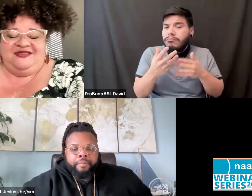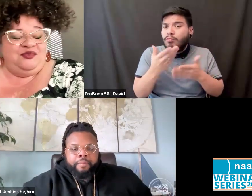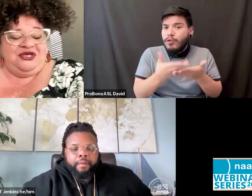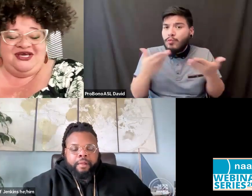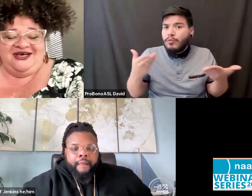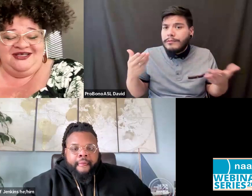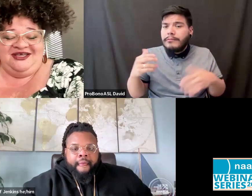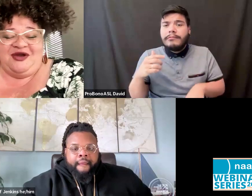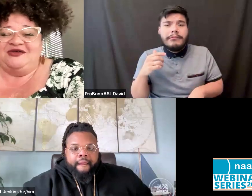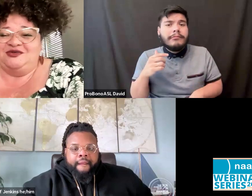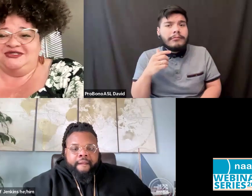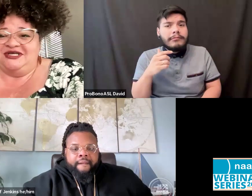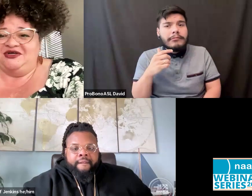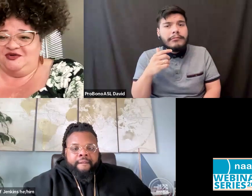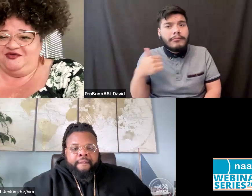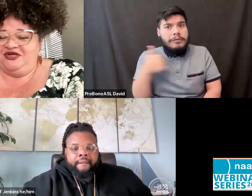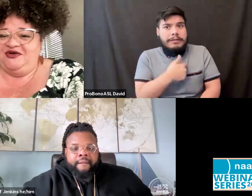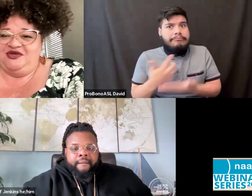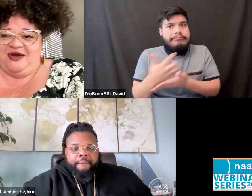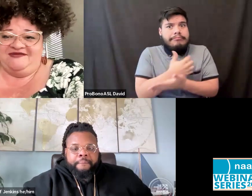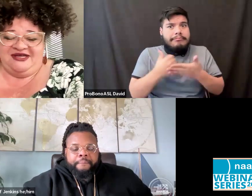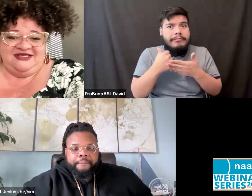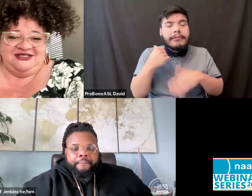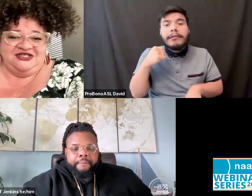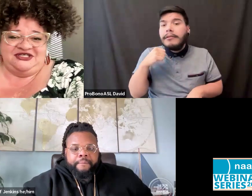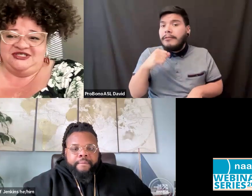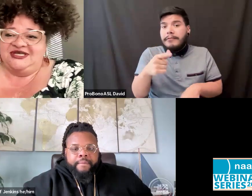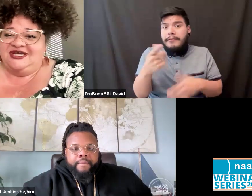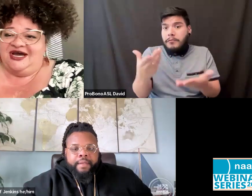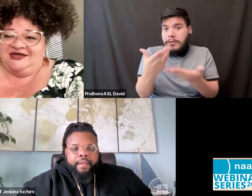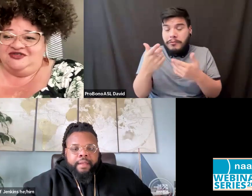that we can crowdsource here. So if you're here and you have any suggestions,